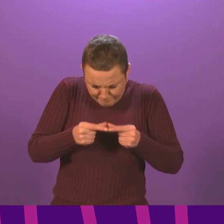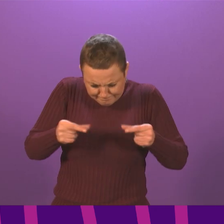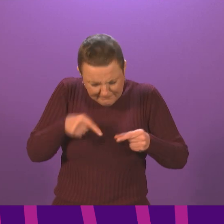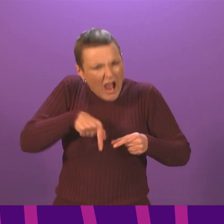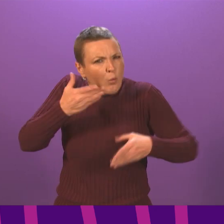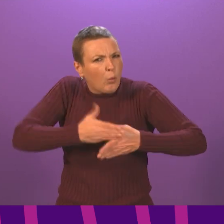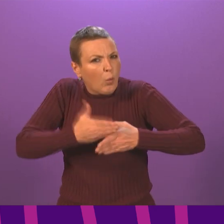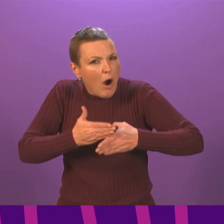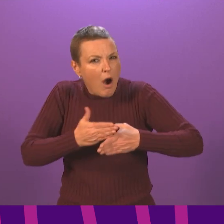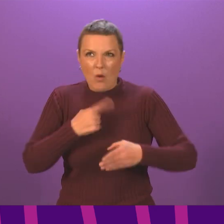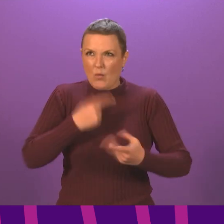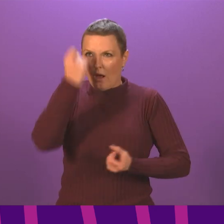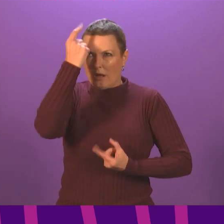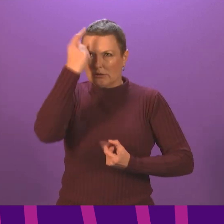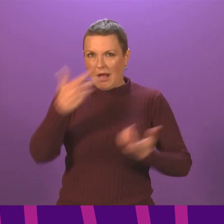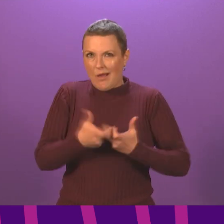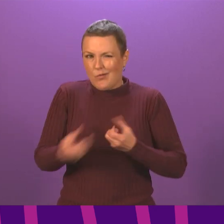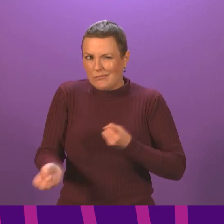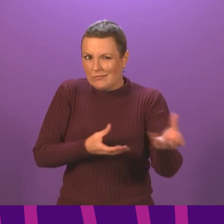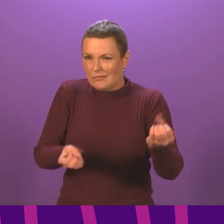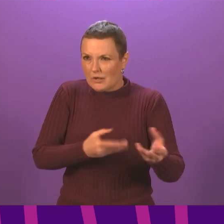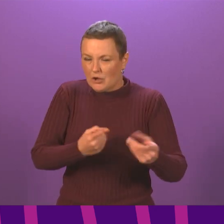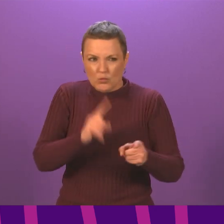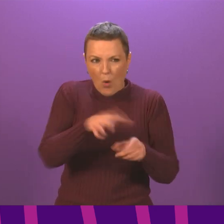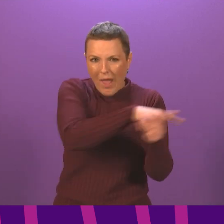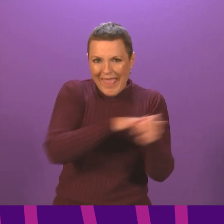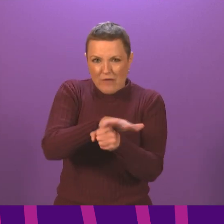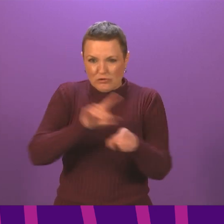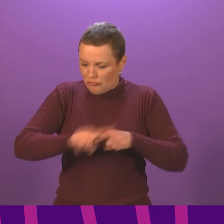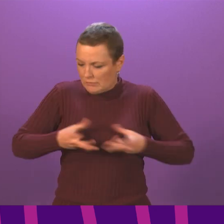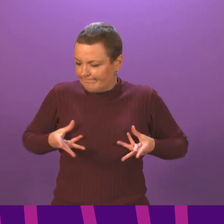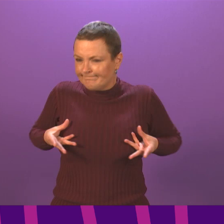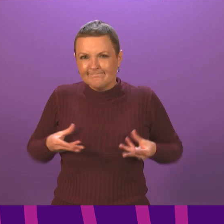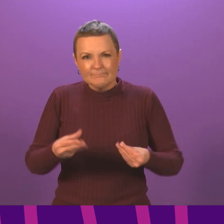devices work and to make sure that we get the logistics of kit delivery accurate and